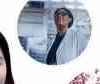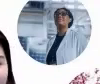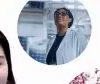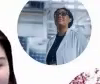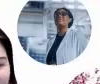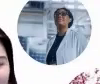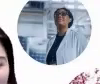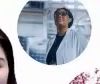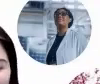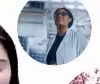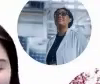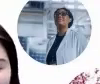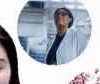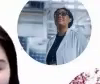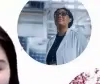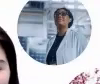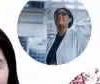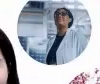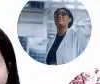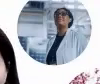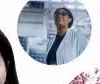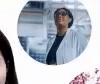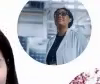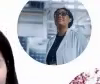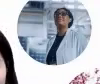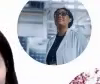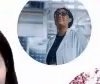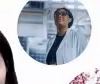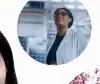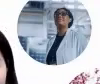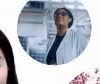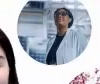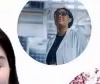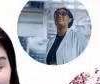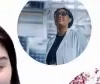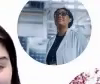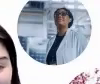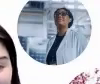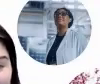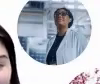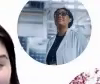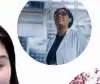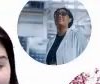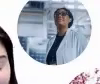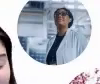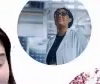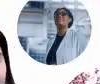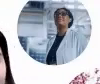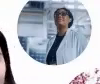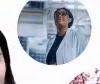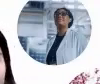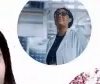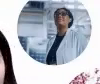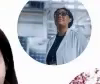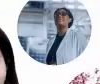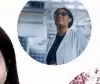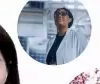Hi again, thank you for joining us. I'm Tara King I'm the project director at the American Association for the advancement